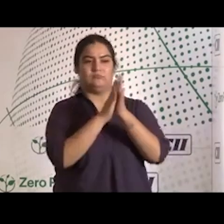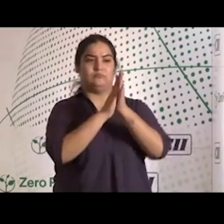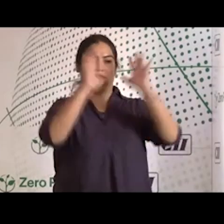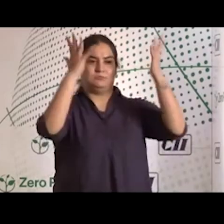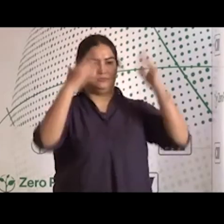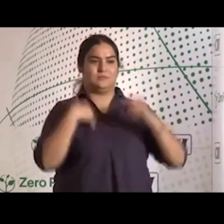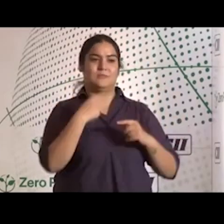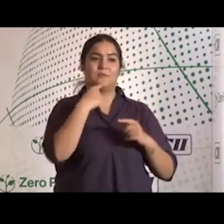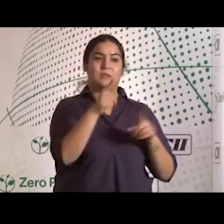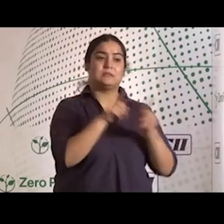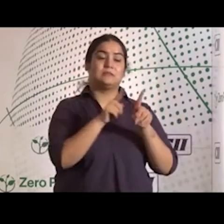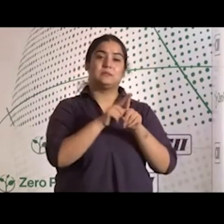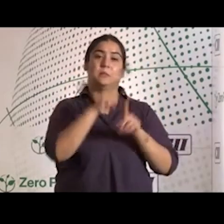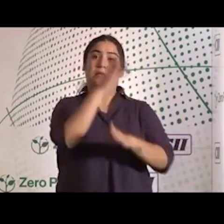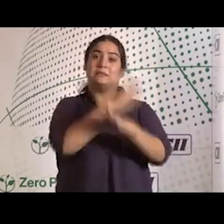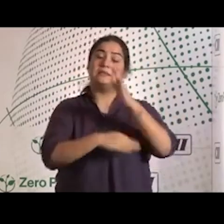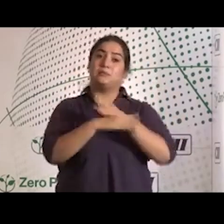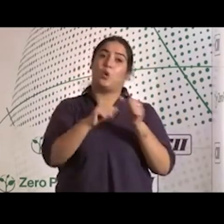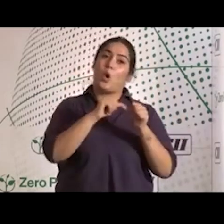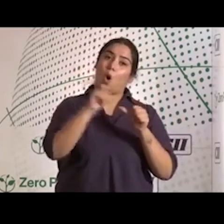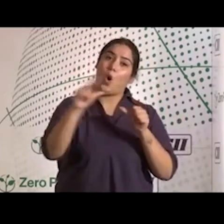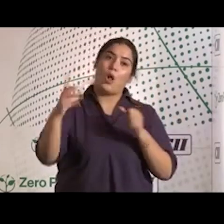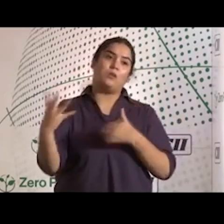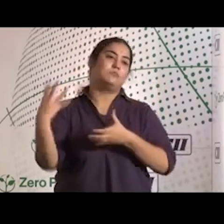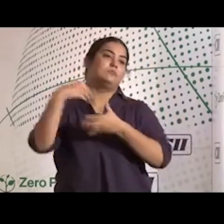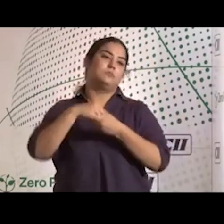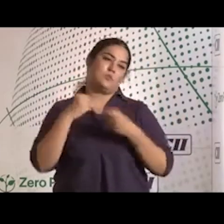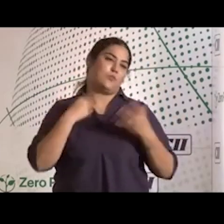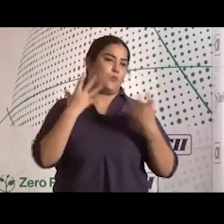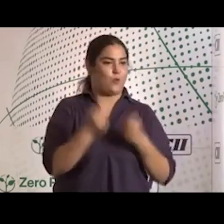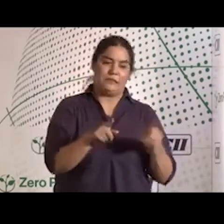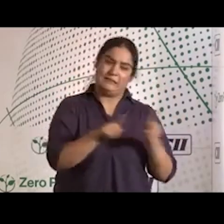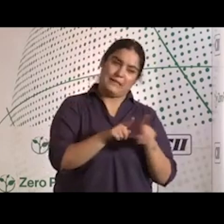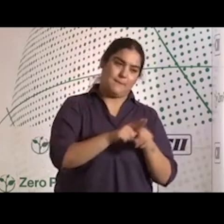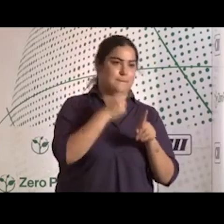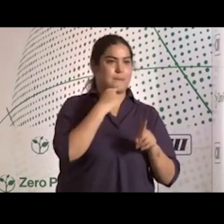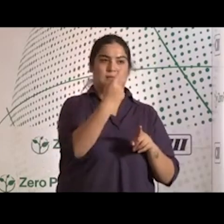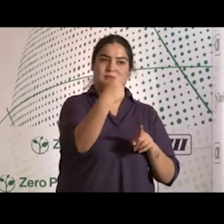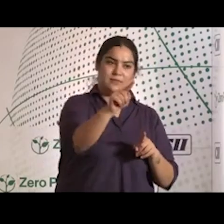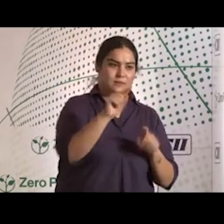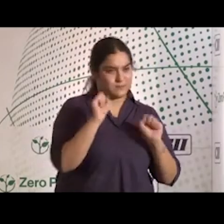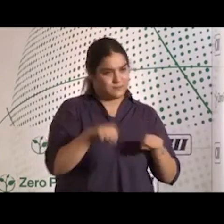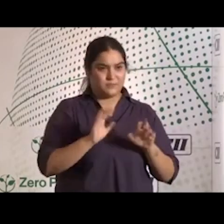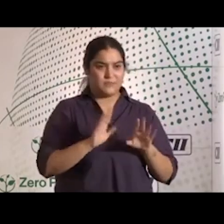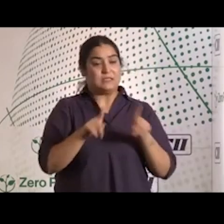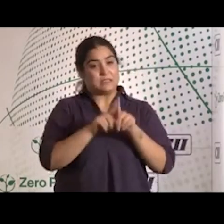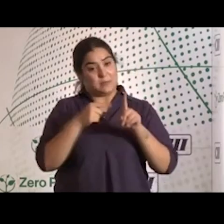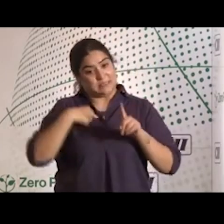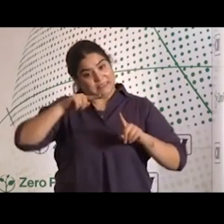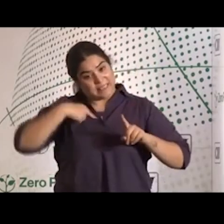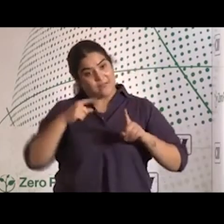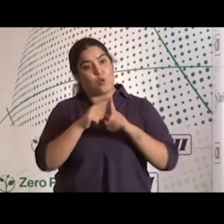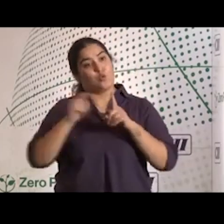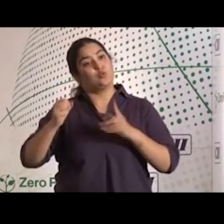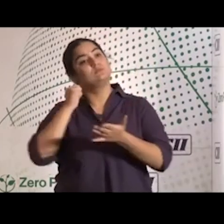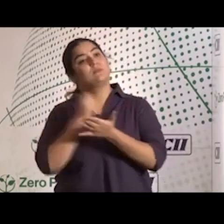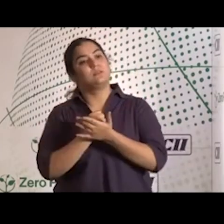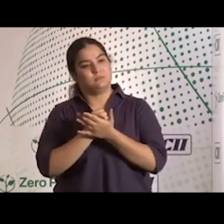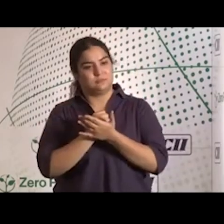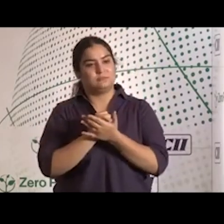including all forms of disability altogether. Yes, we need to do that.